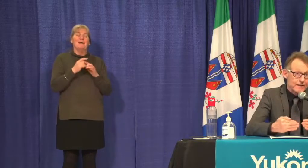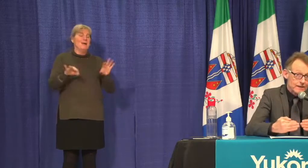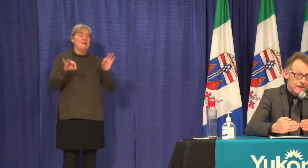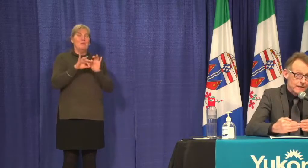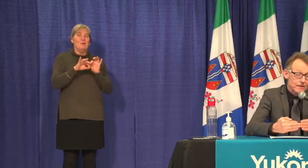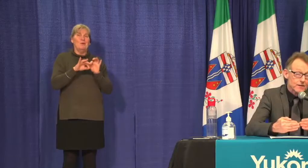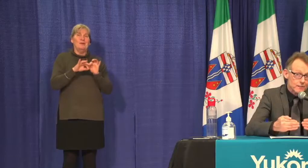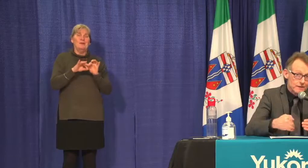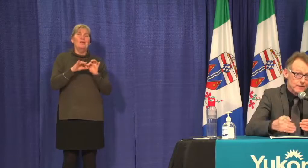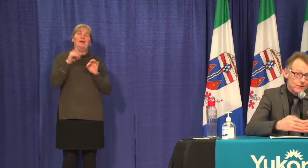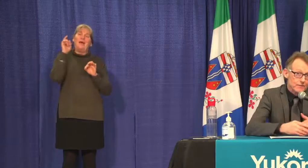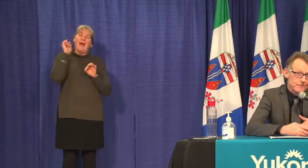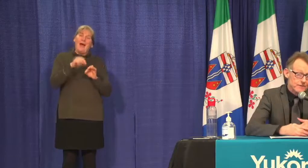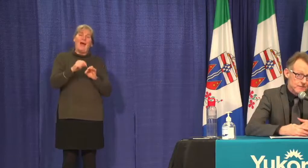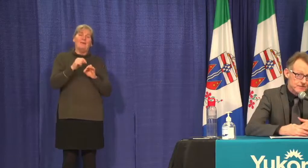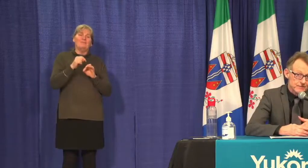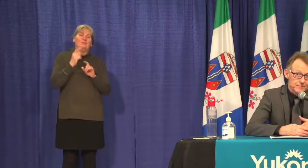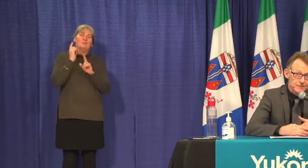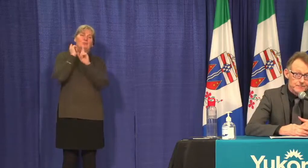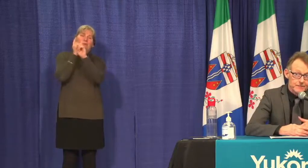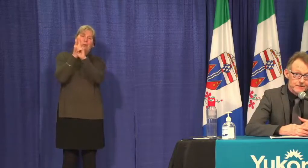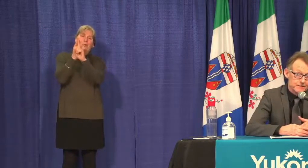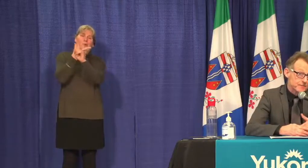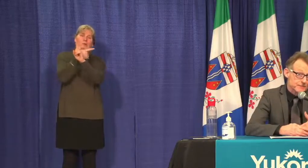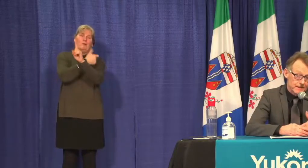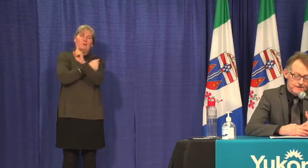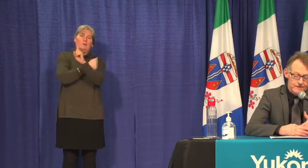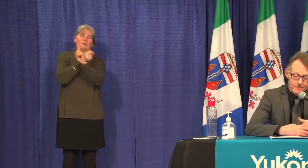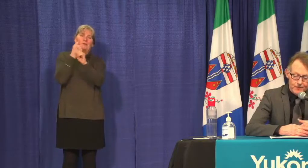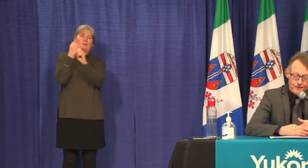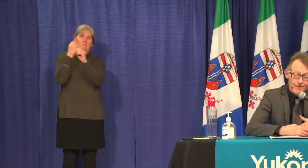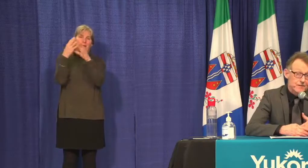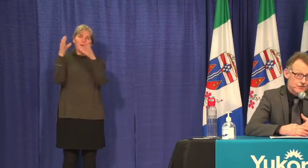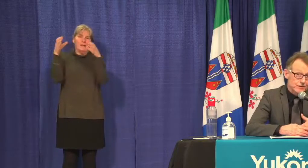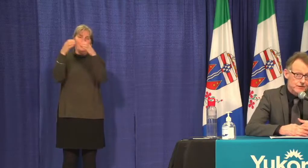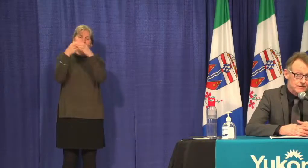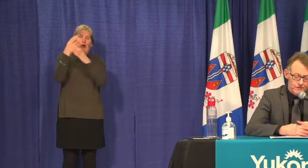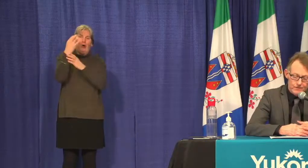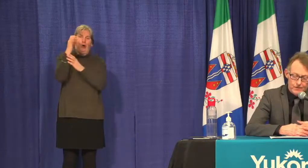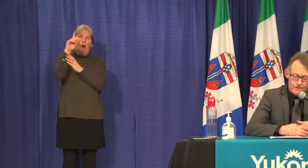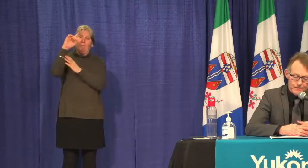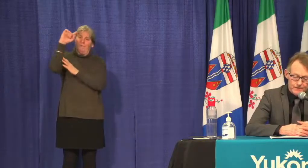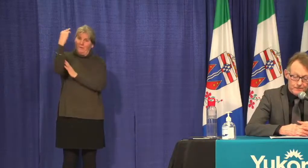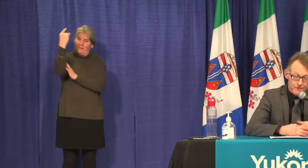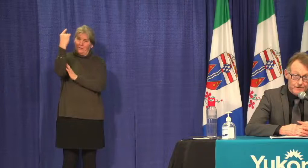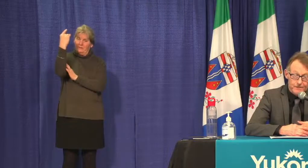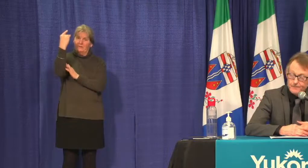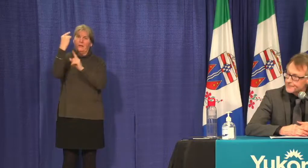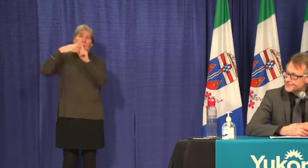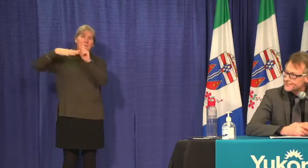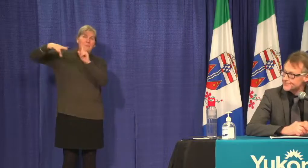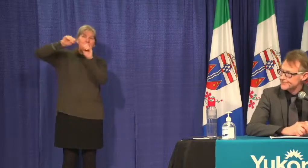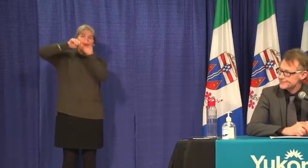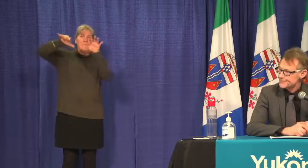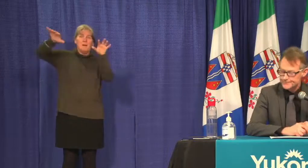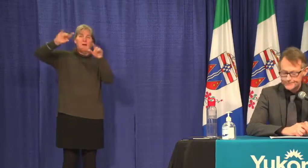their first. And while we are getting their, we need all of these measures to be in place to protect us from circulation of COVID within the